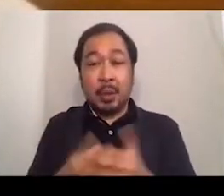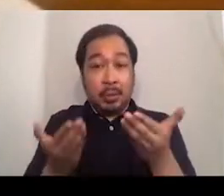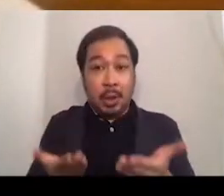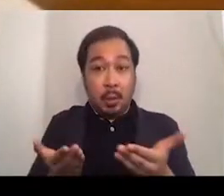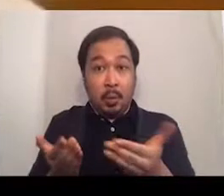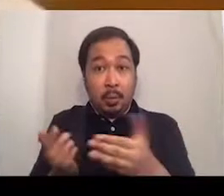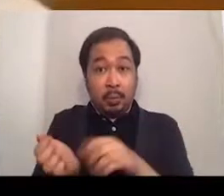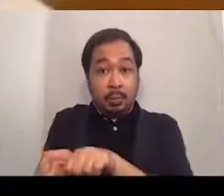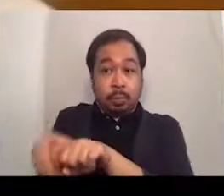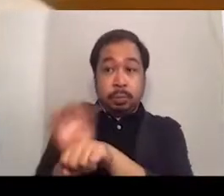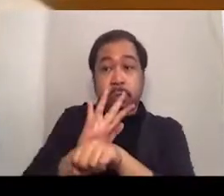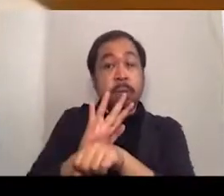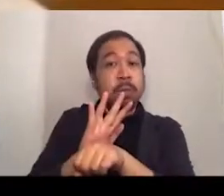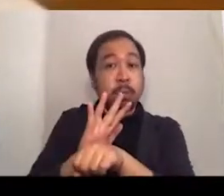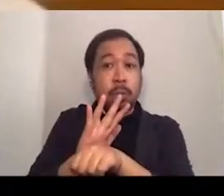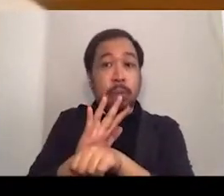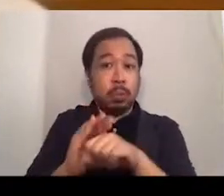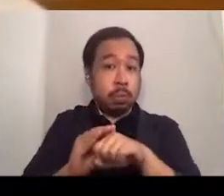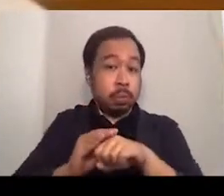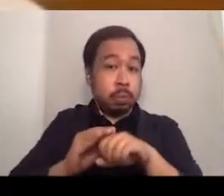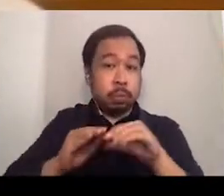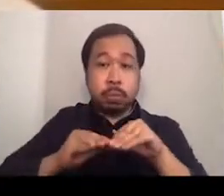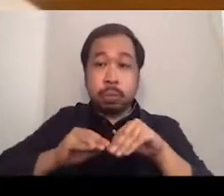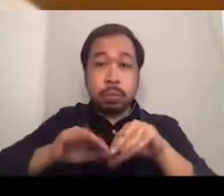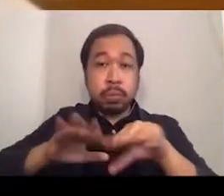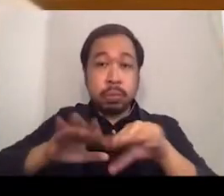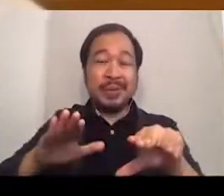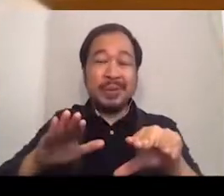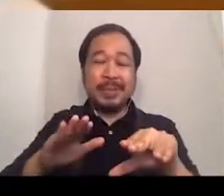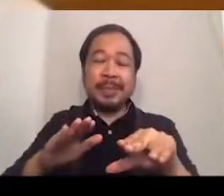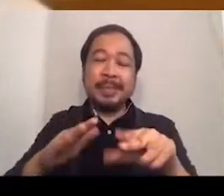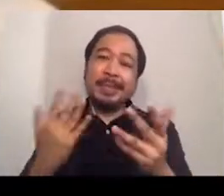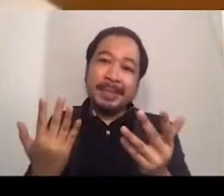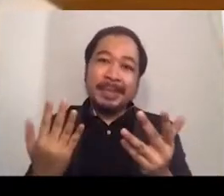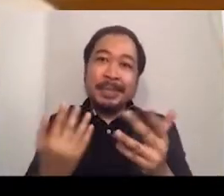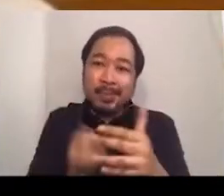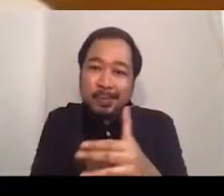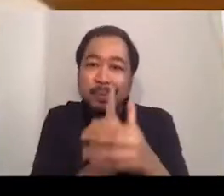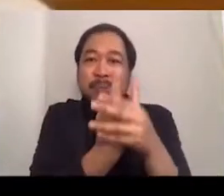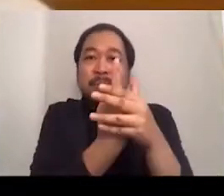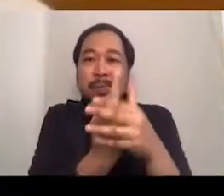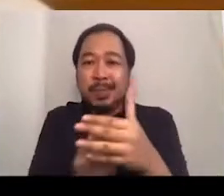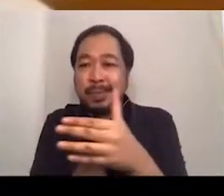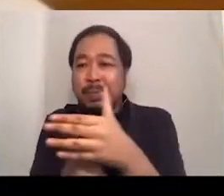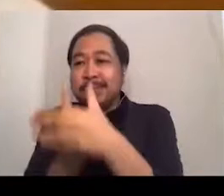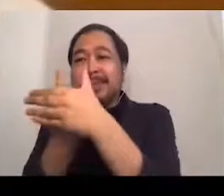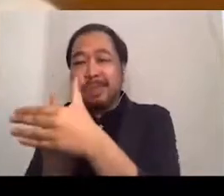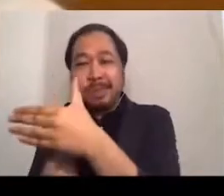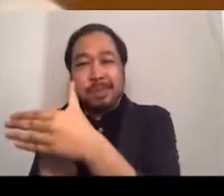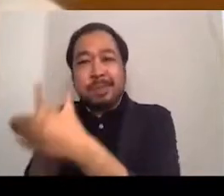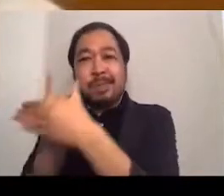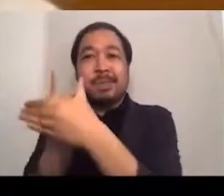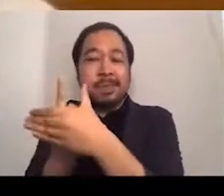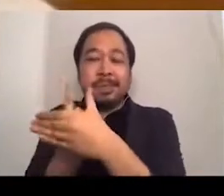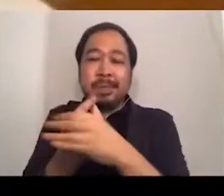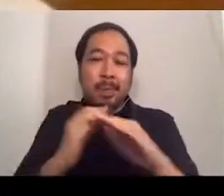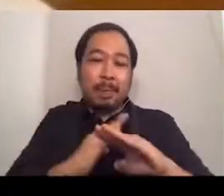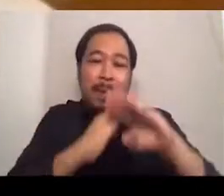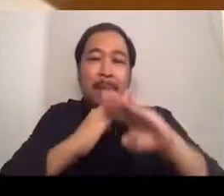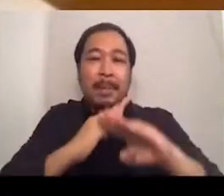which I believe we should tackle and overcome with developing further technologies, especially in the area of information communication,